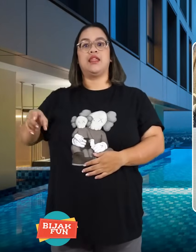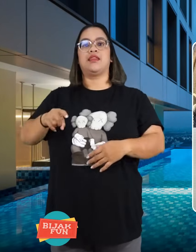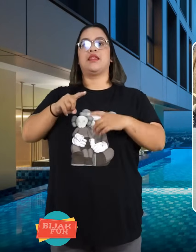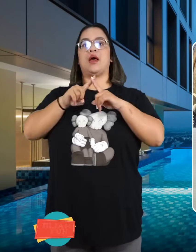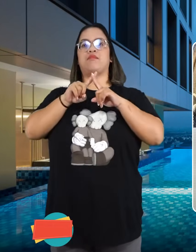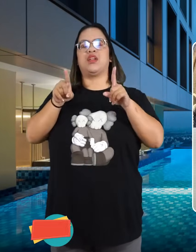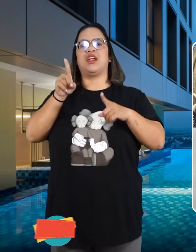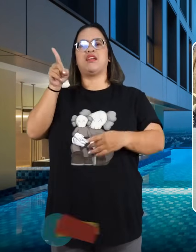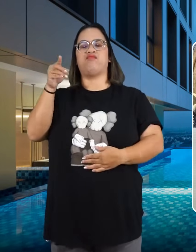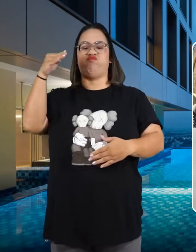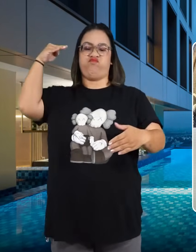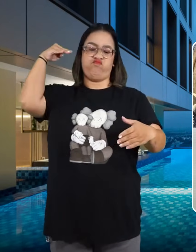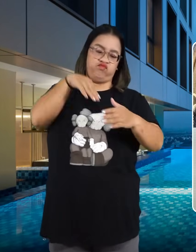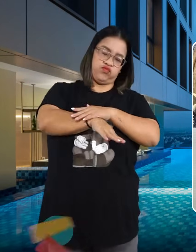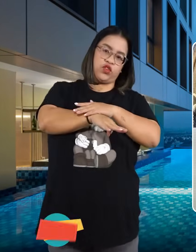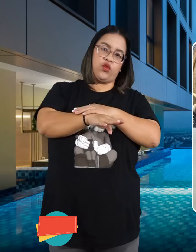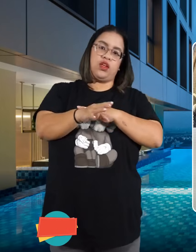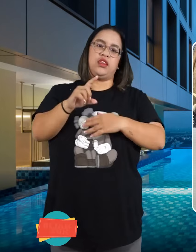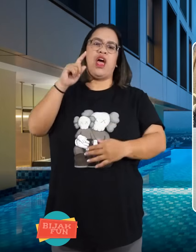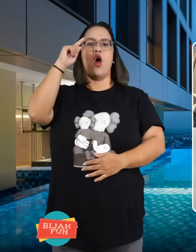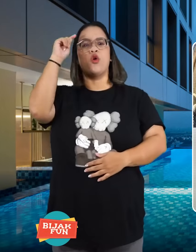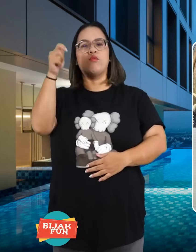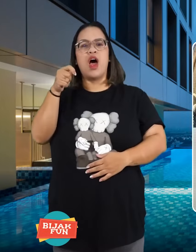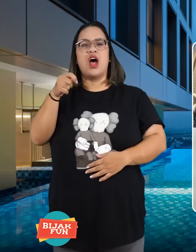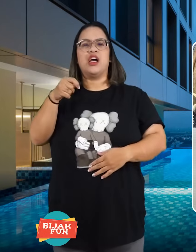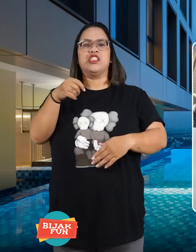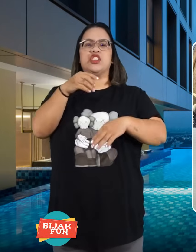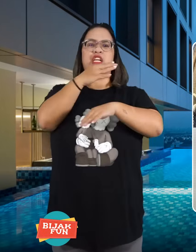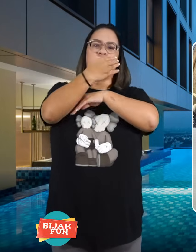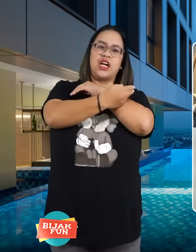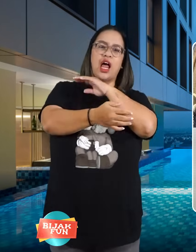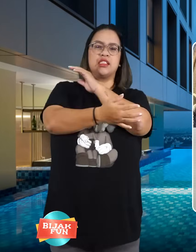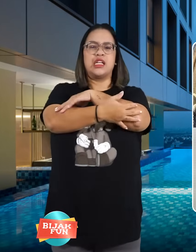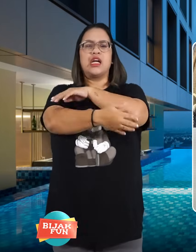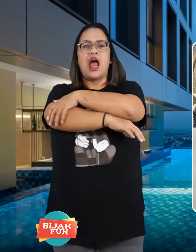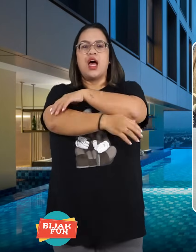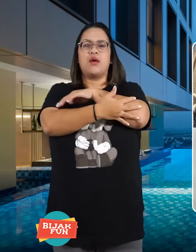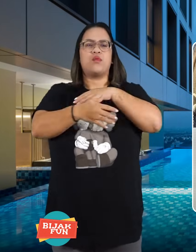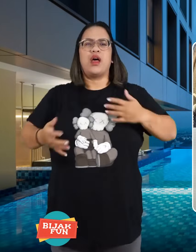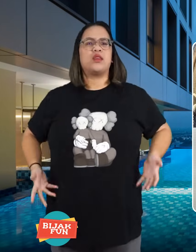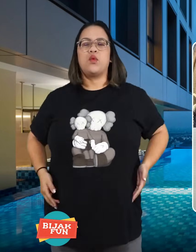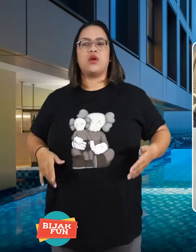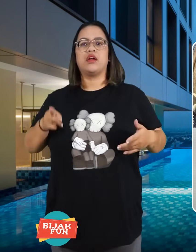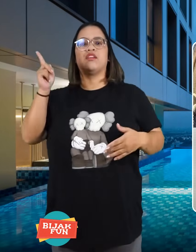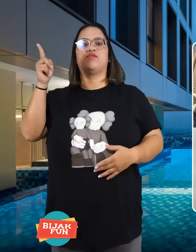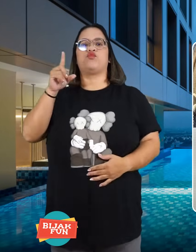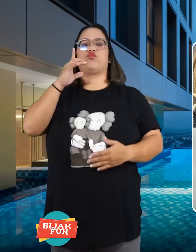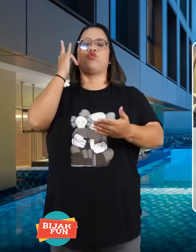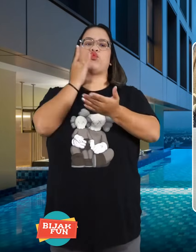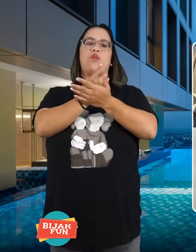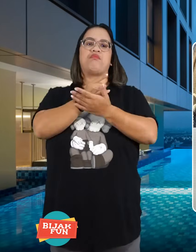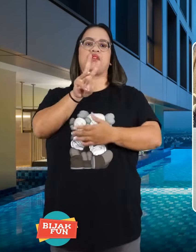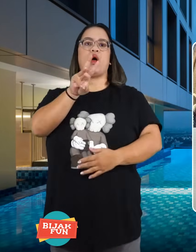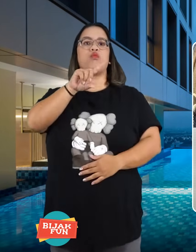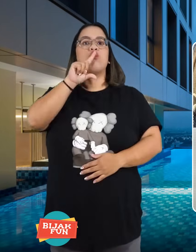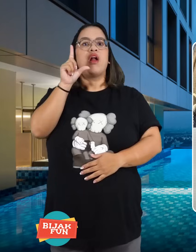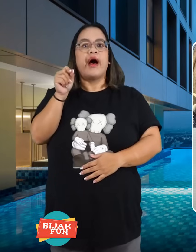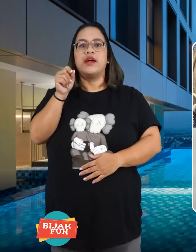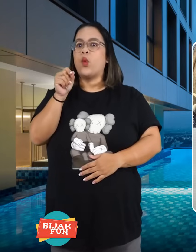but he was down to the point of being traumatized and injury, then stop for 3 months,